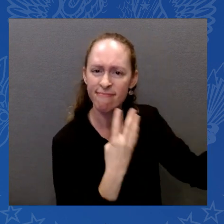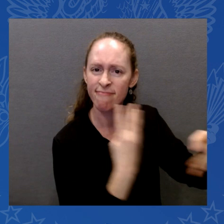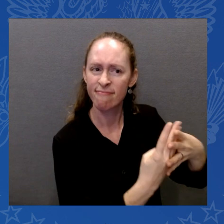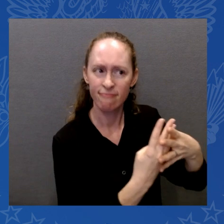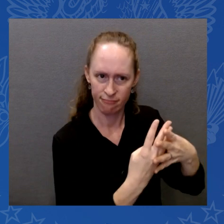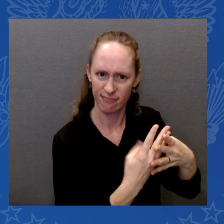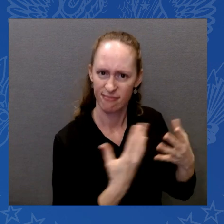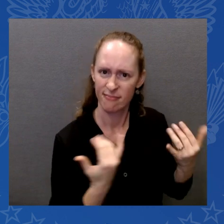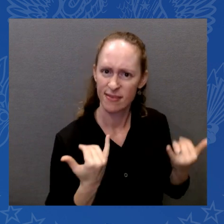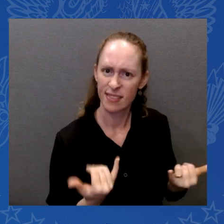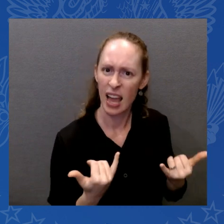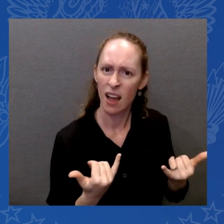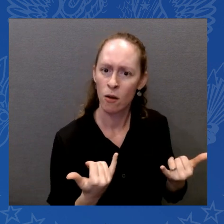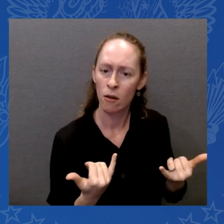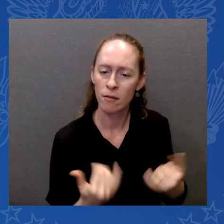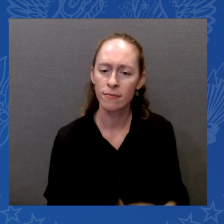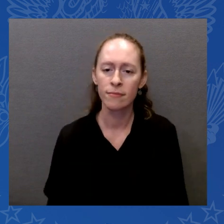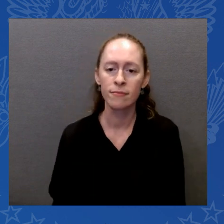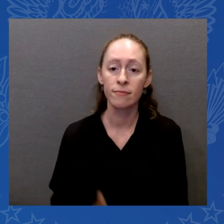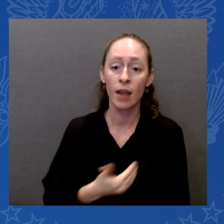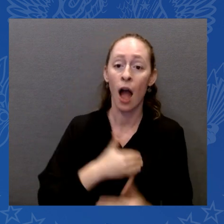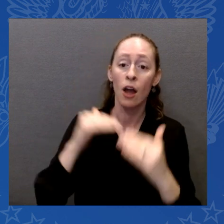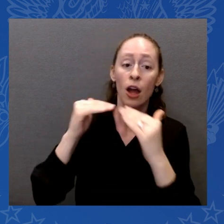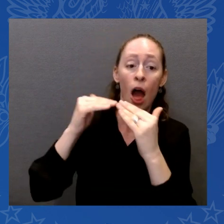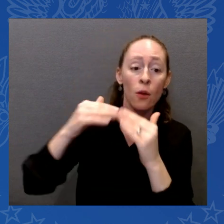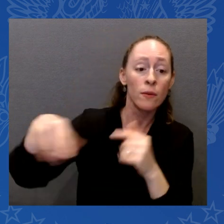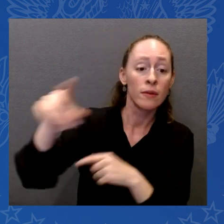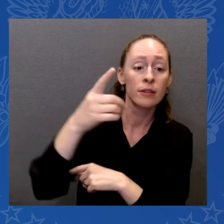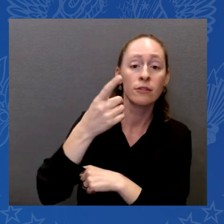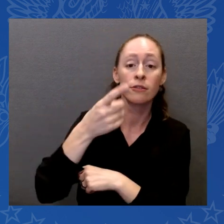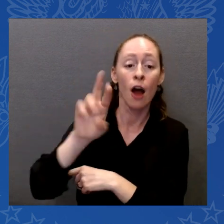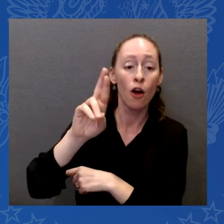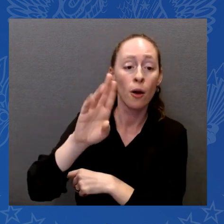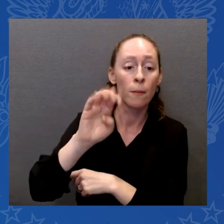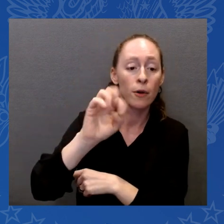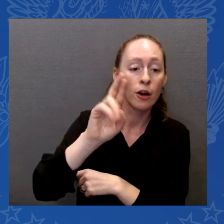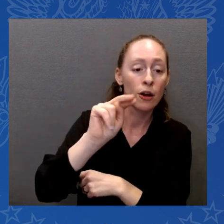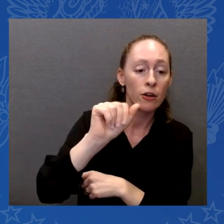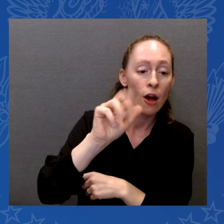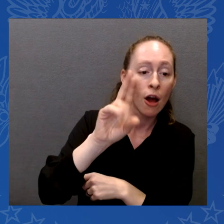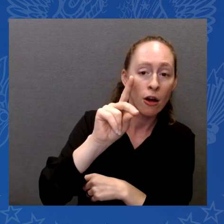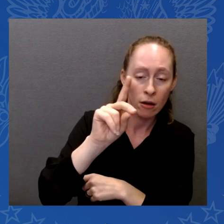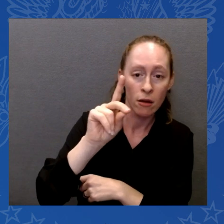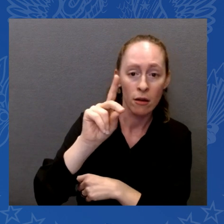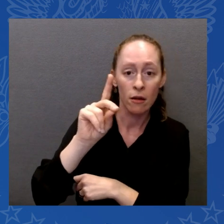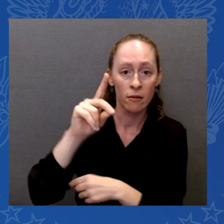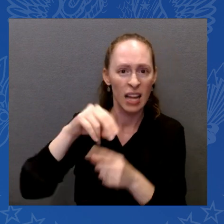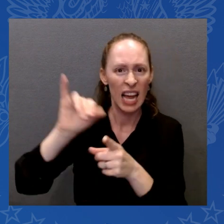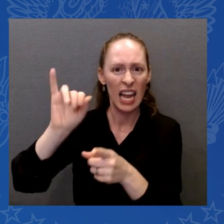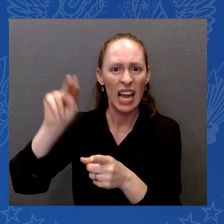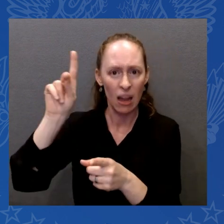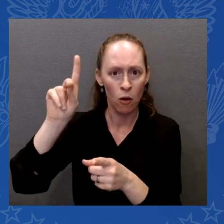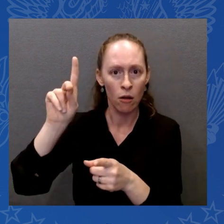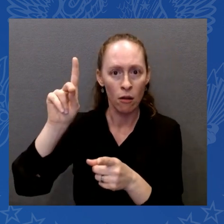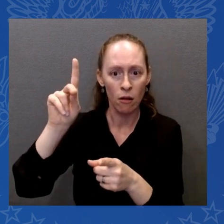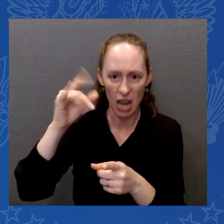have been targeted by the attorney general for providing care to a person in need. My friend and colleague and Texas